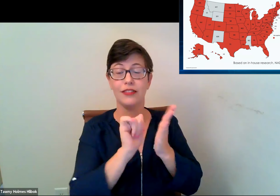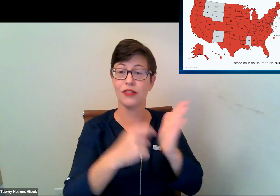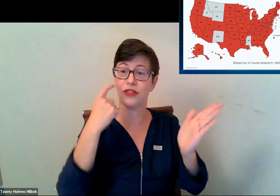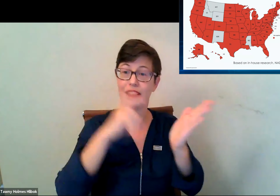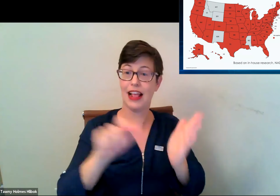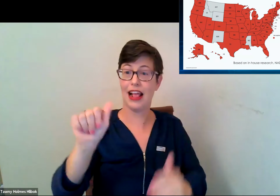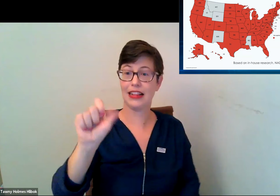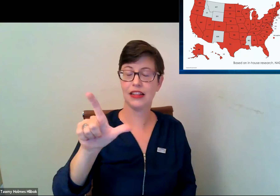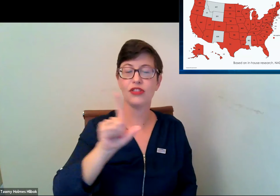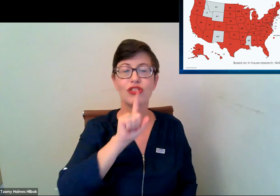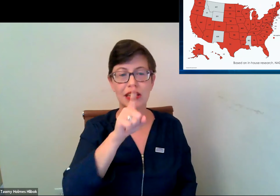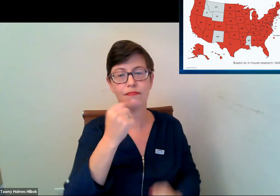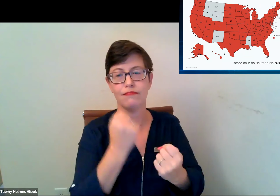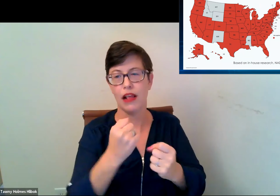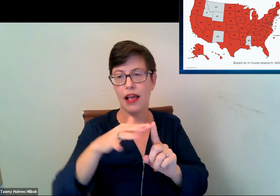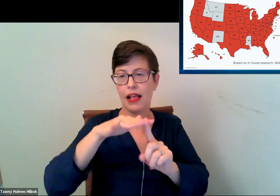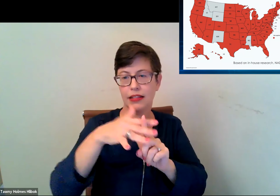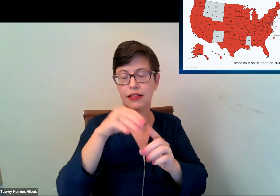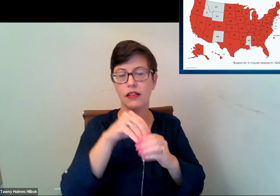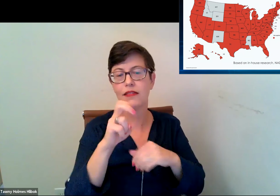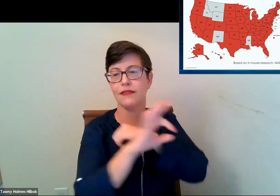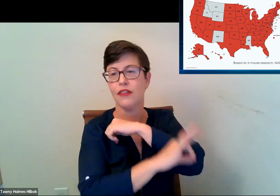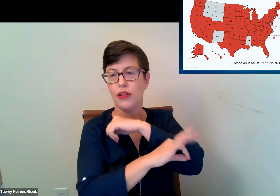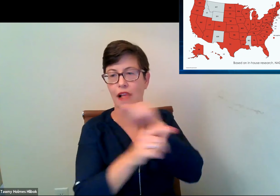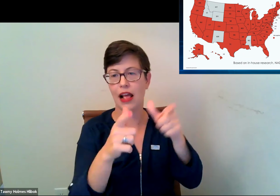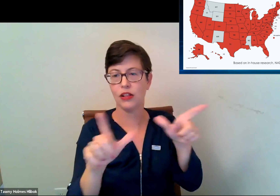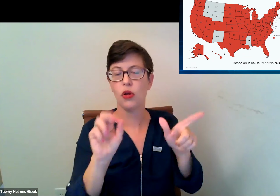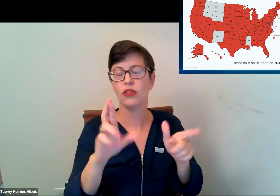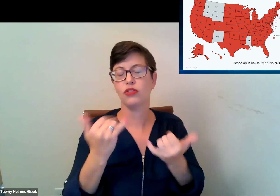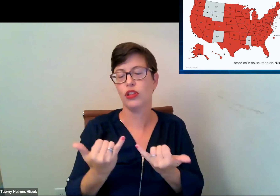On a state level illegal level they might be recognized but context was